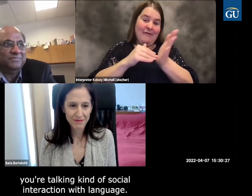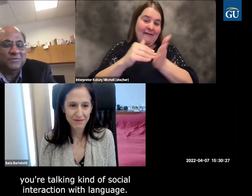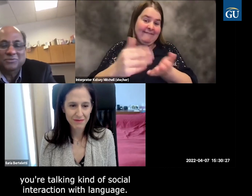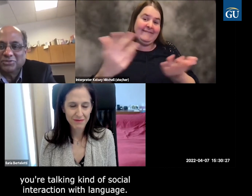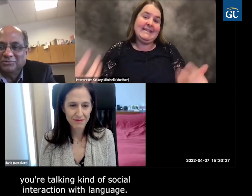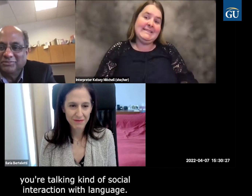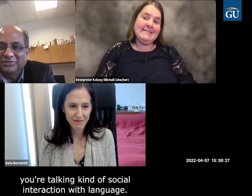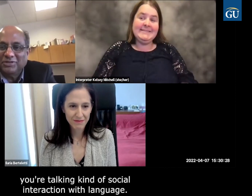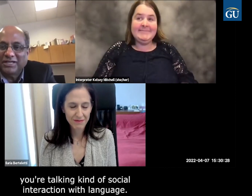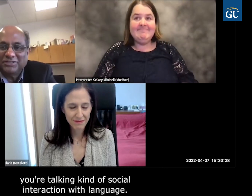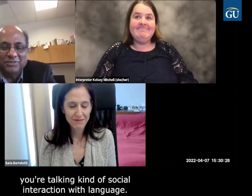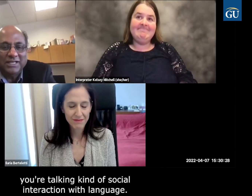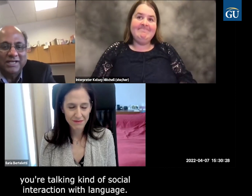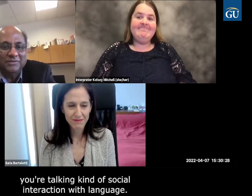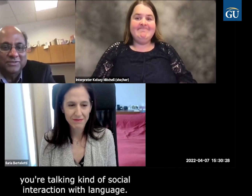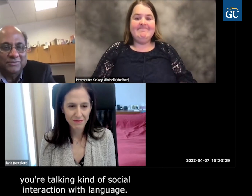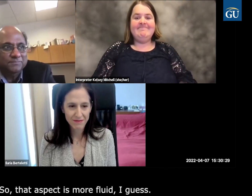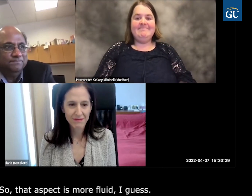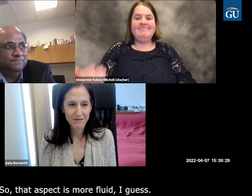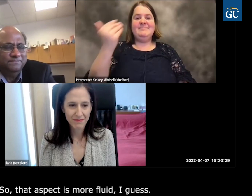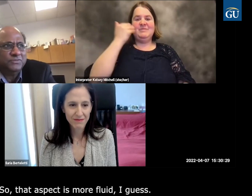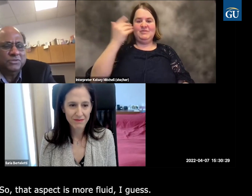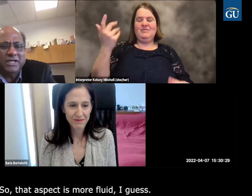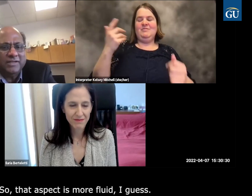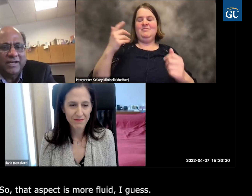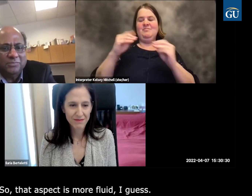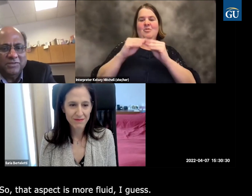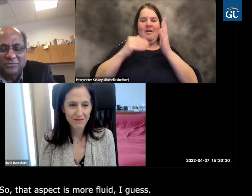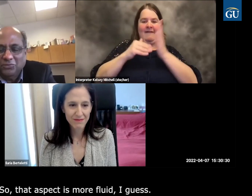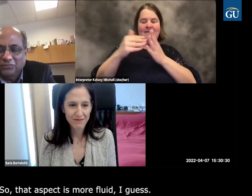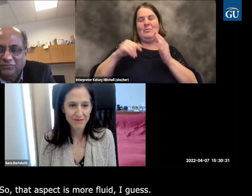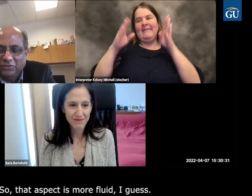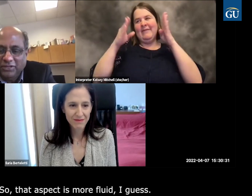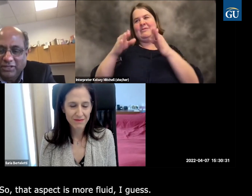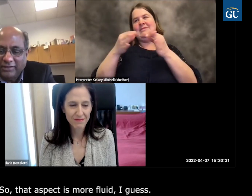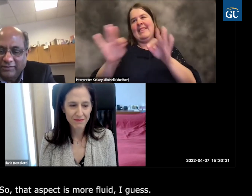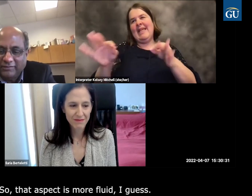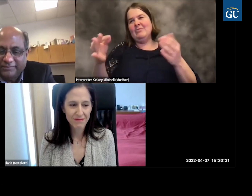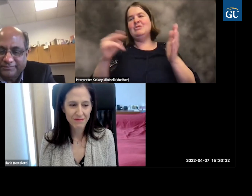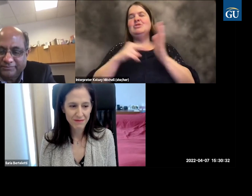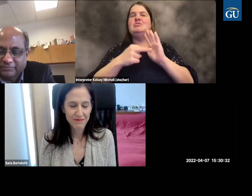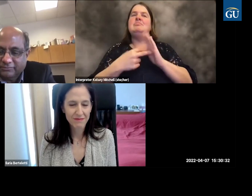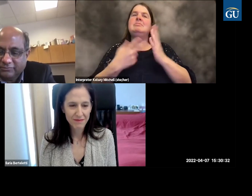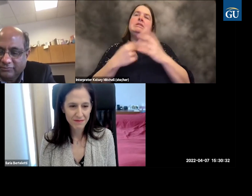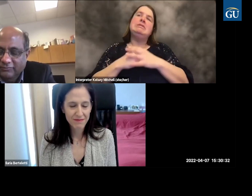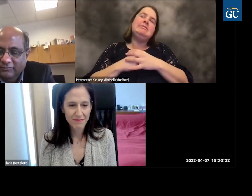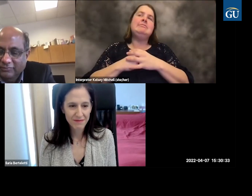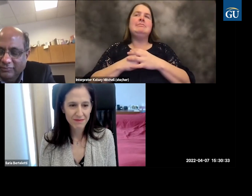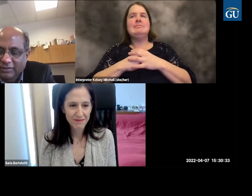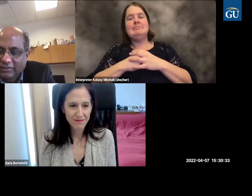social interaction with language so that aspect is more fluid i guess